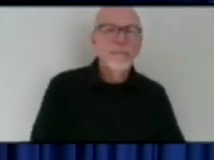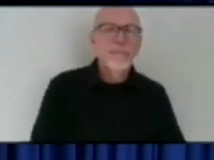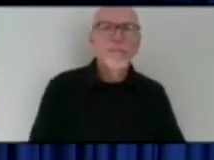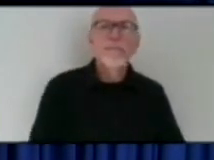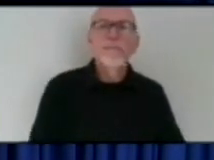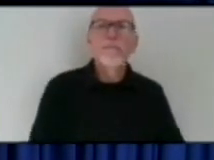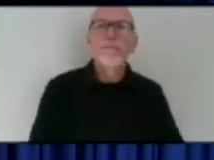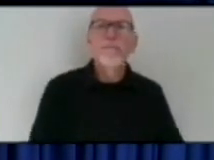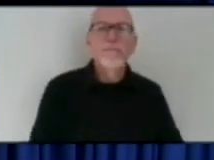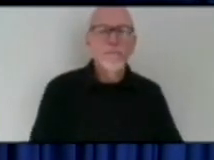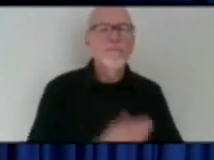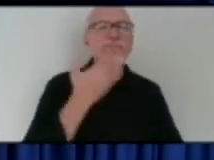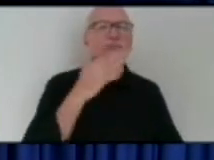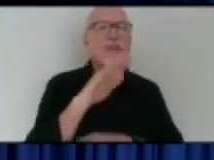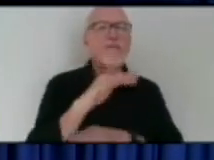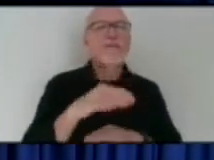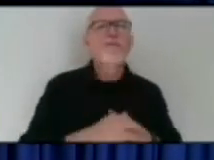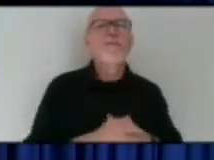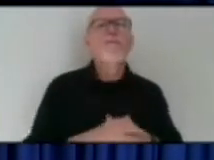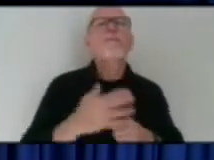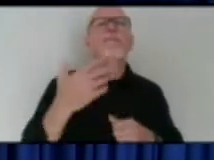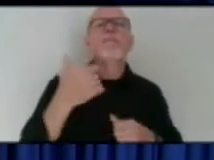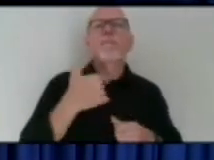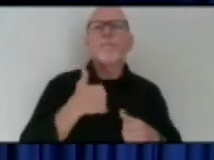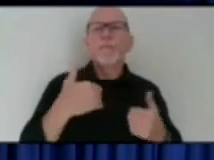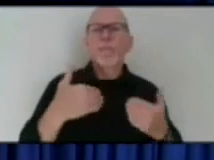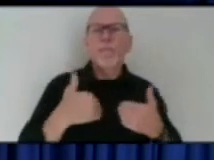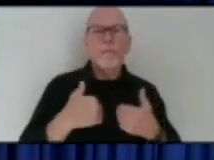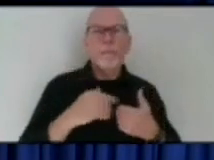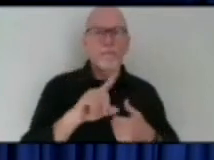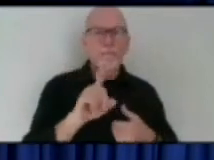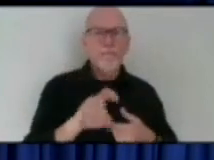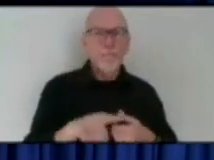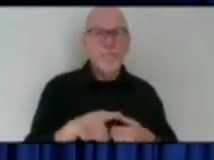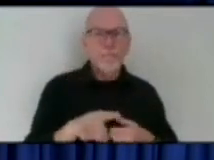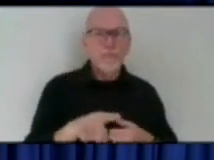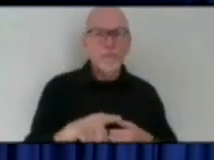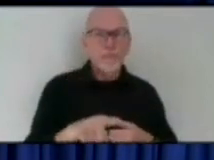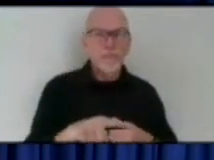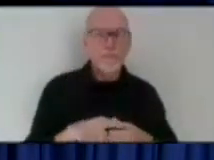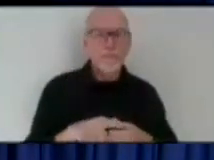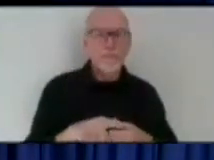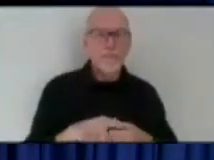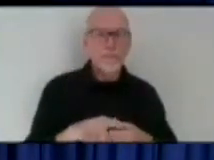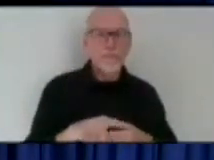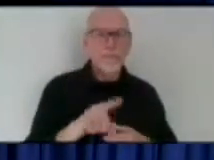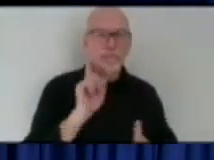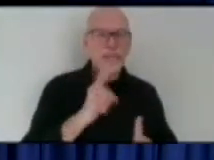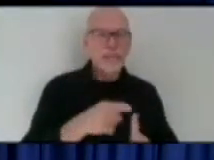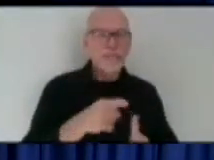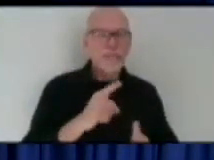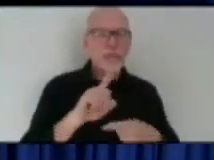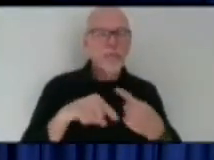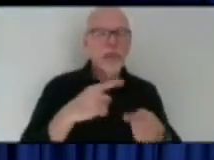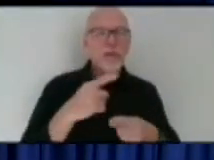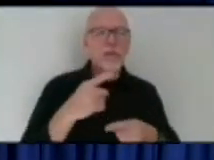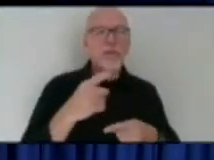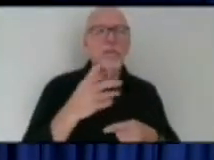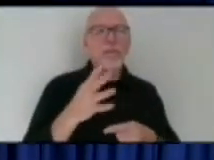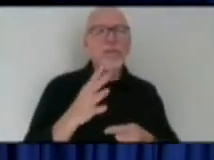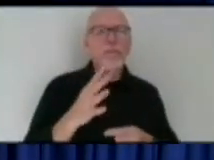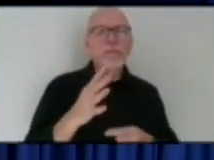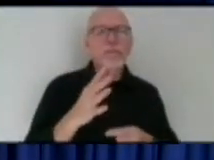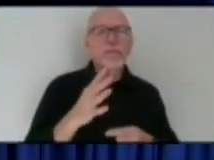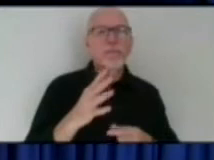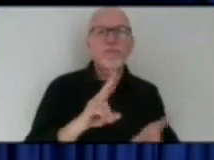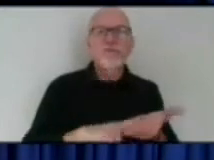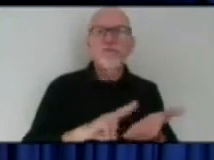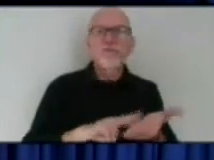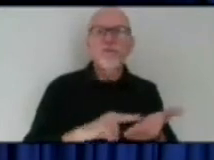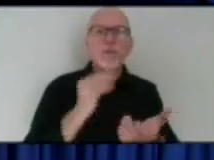Good afternoon. I had a question, um, specifically about the nursing homes. I